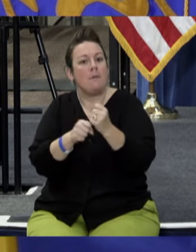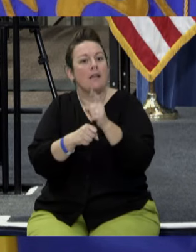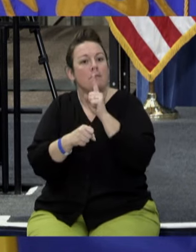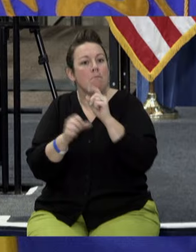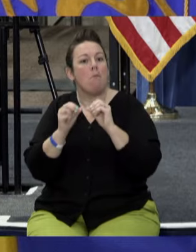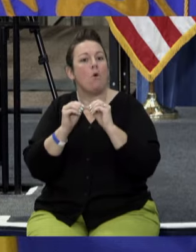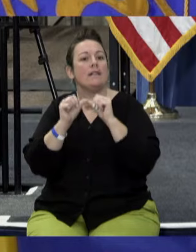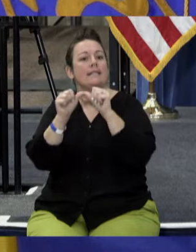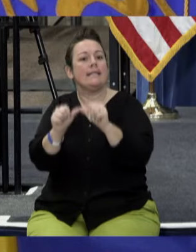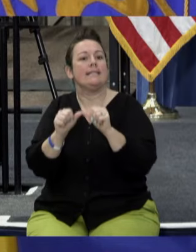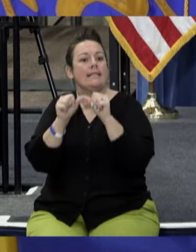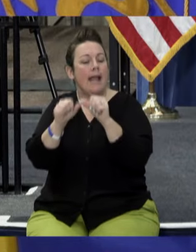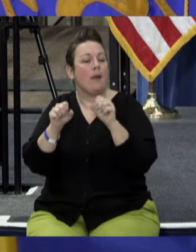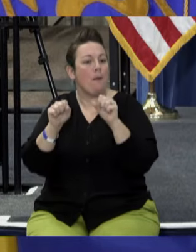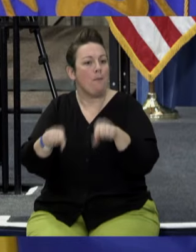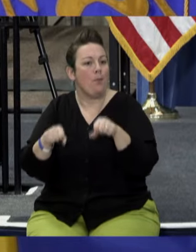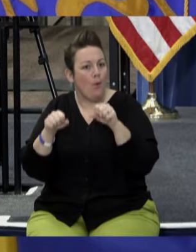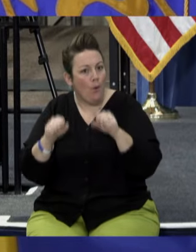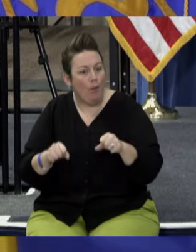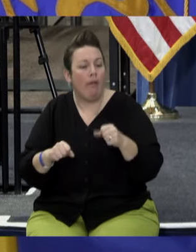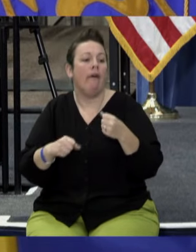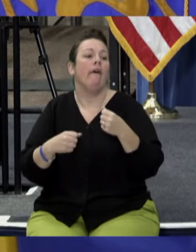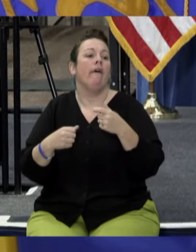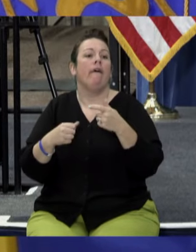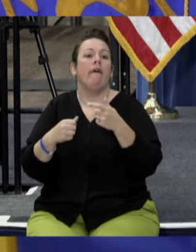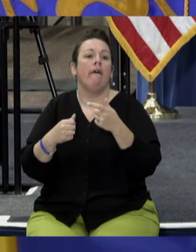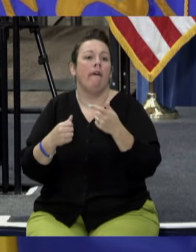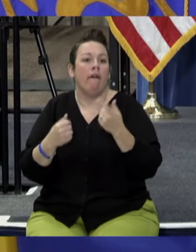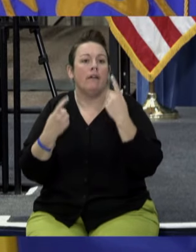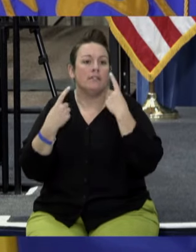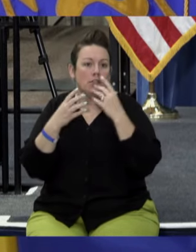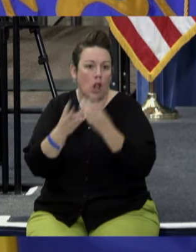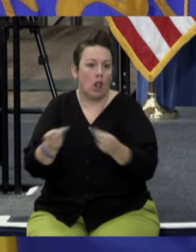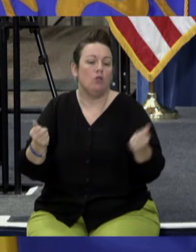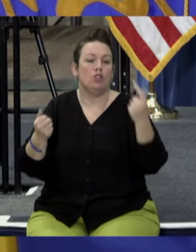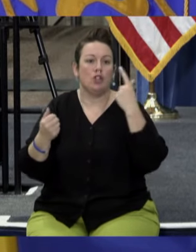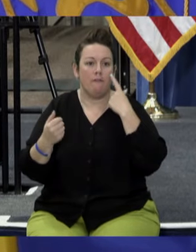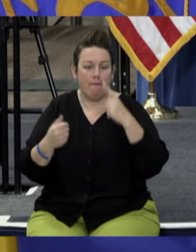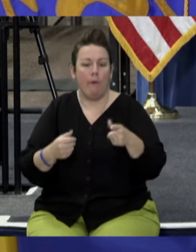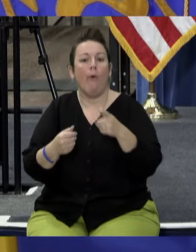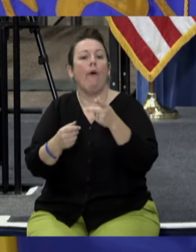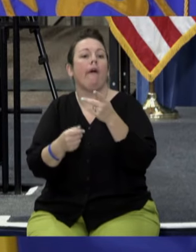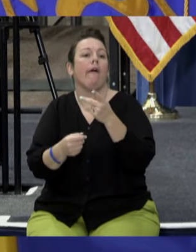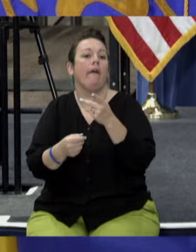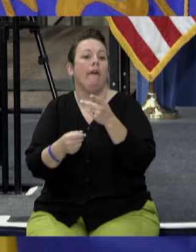system by improving our national caregiving infrastructure. Today's convening is an